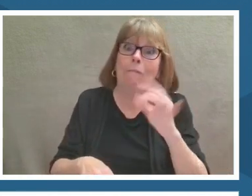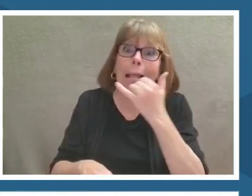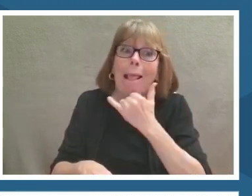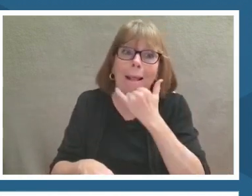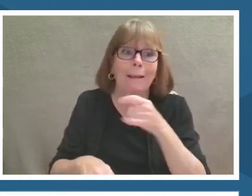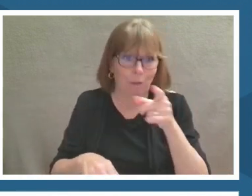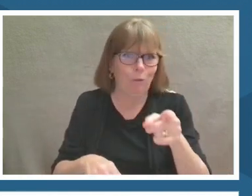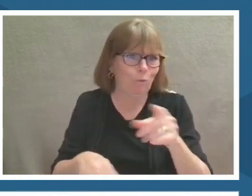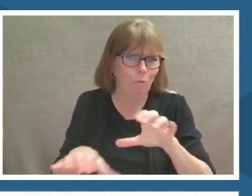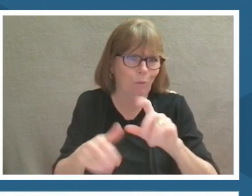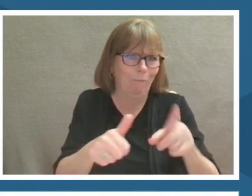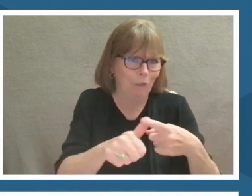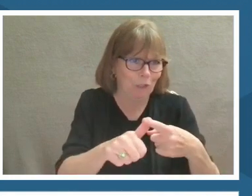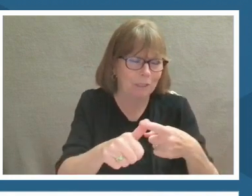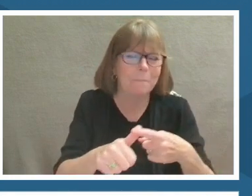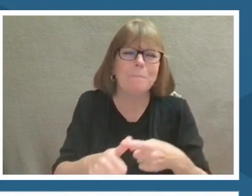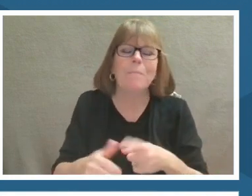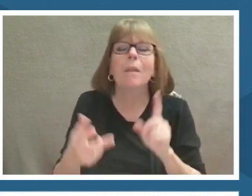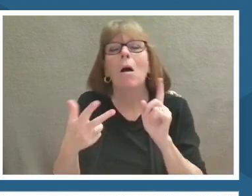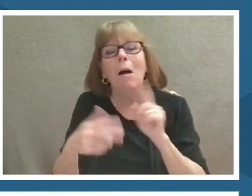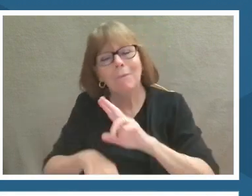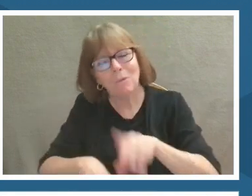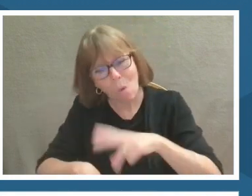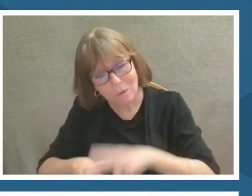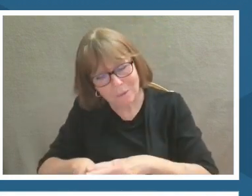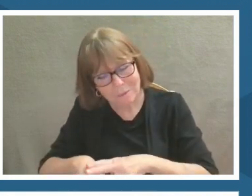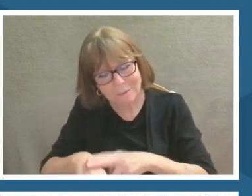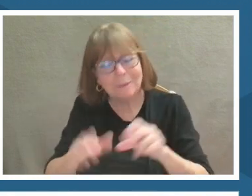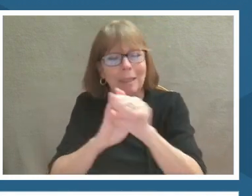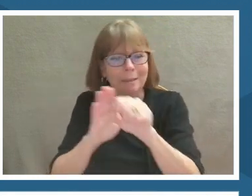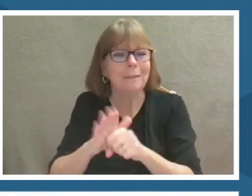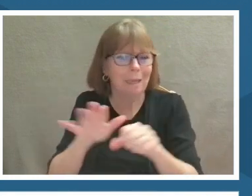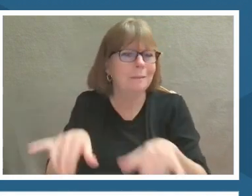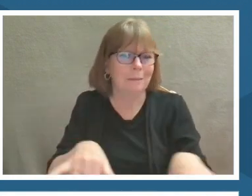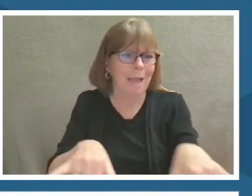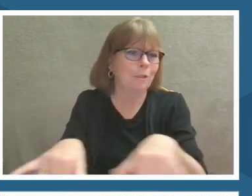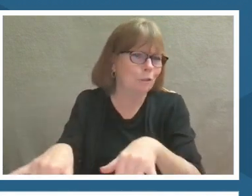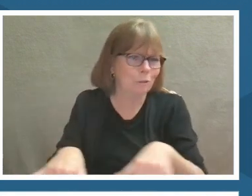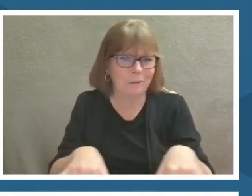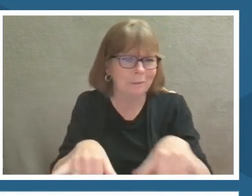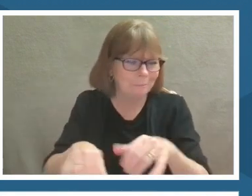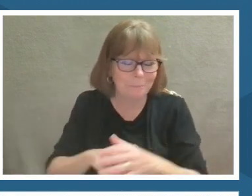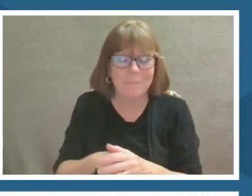standards right because a lot of times